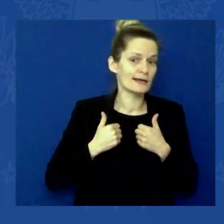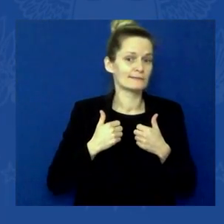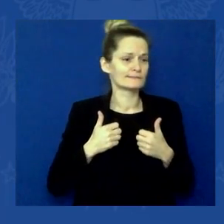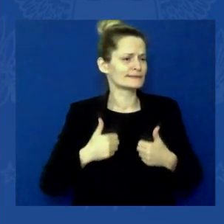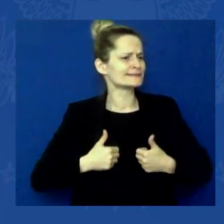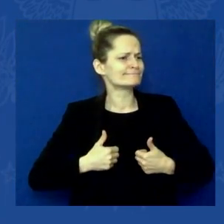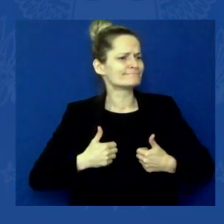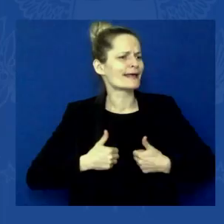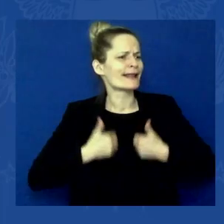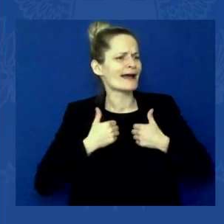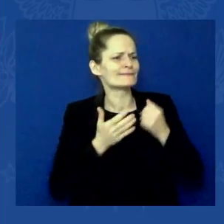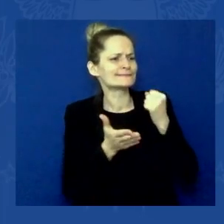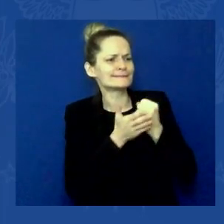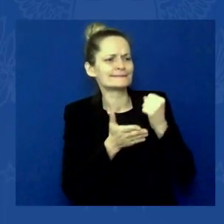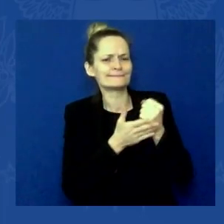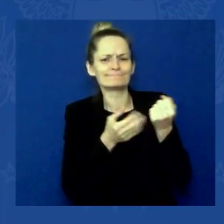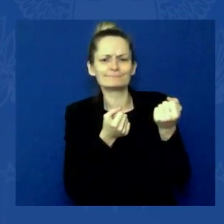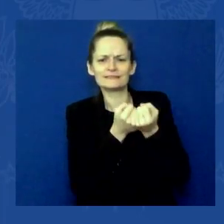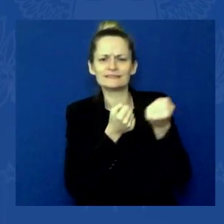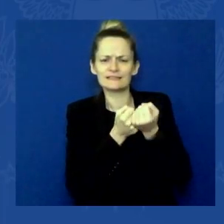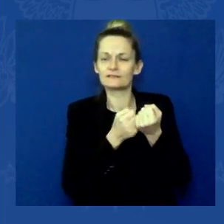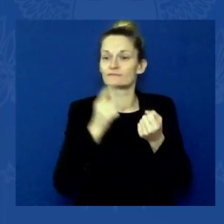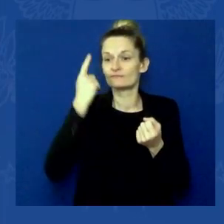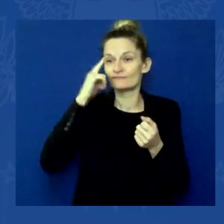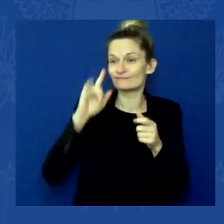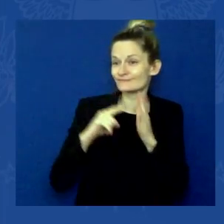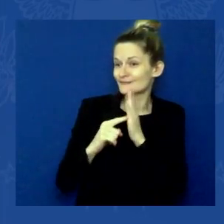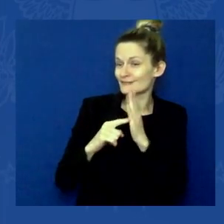preparations are in place to address significant power outages.